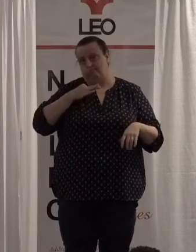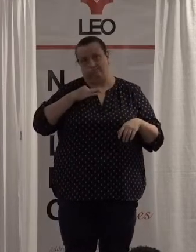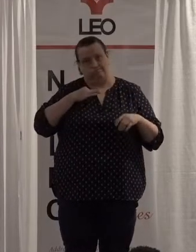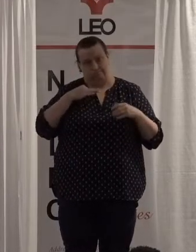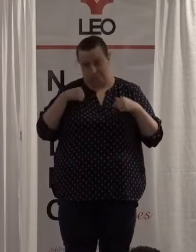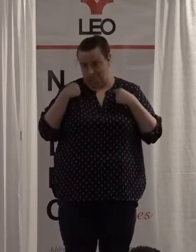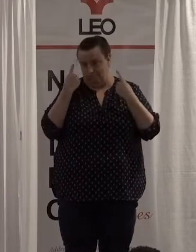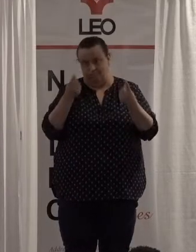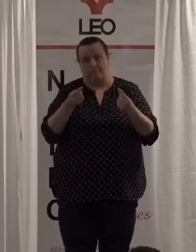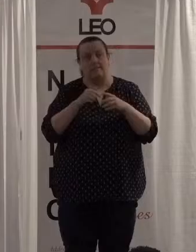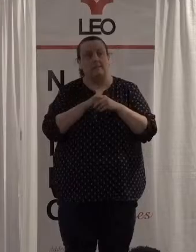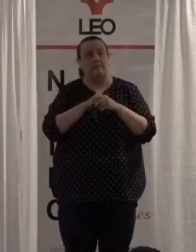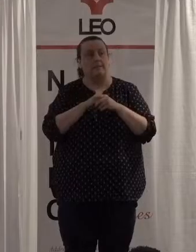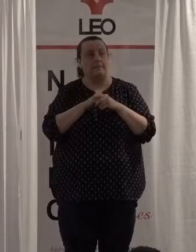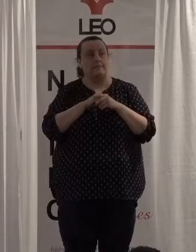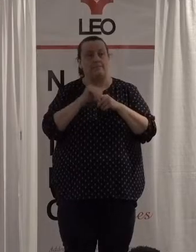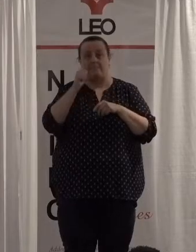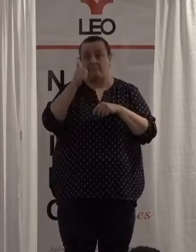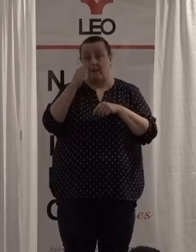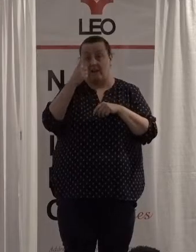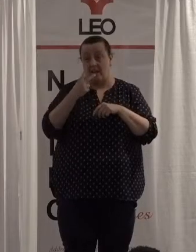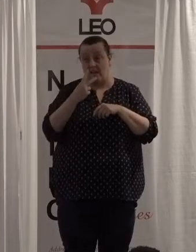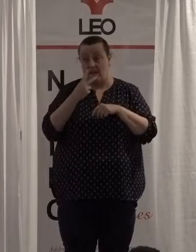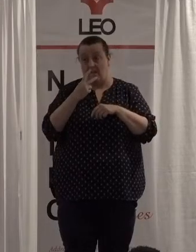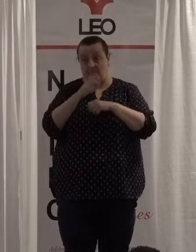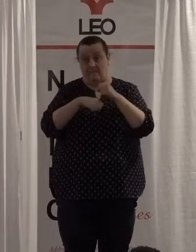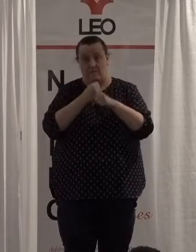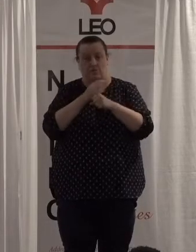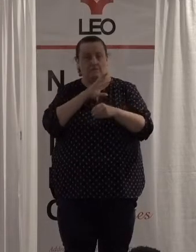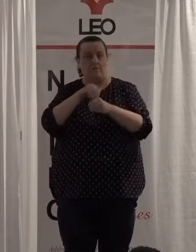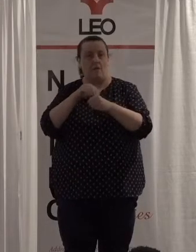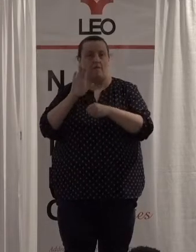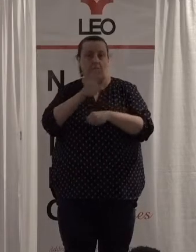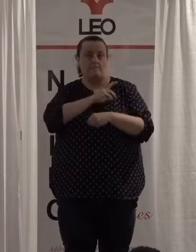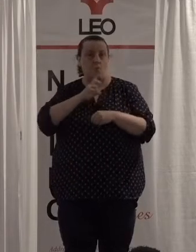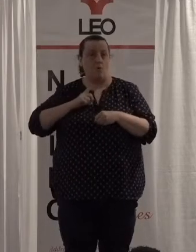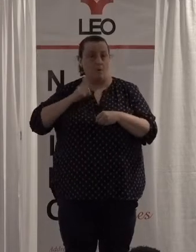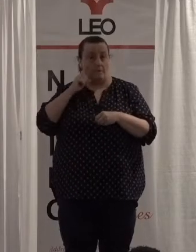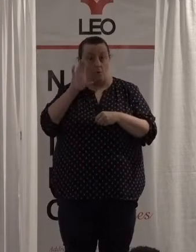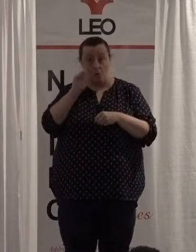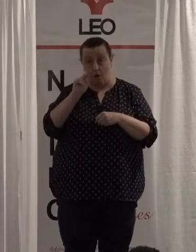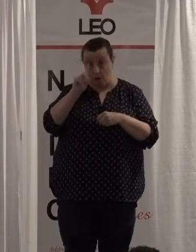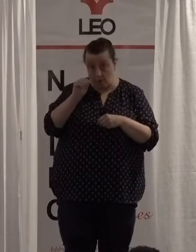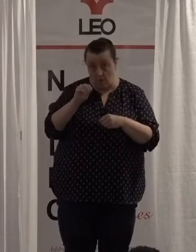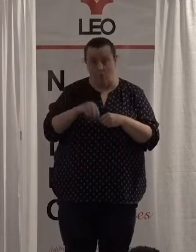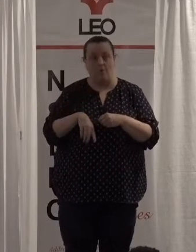HE HAS SPENT TEN AND A HALF YEARS ON HIS CONDO BOARD, SIX AND A HALF YEARS AS PRESIDENT,